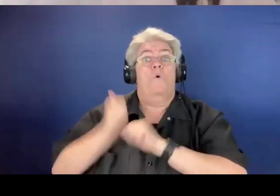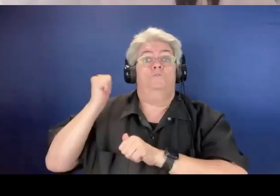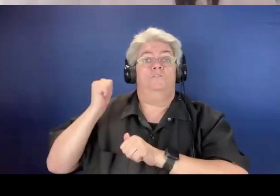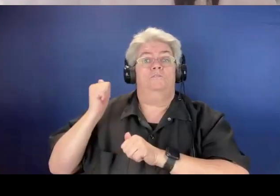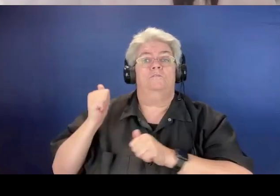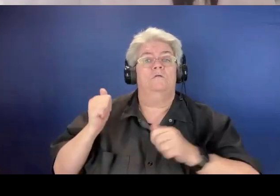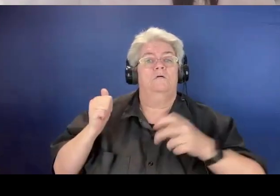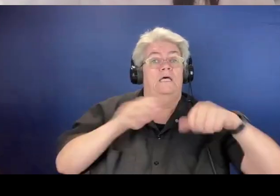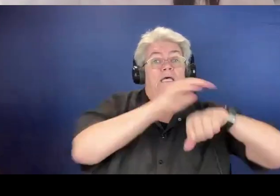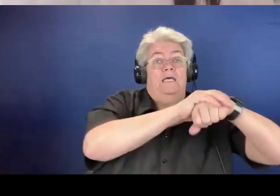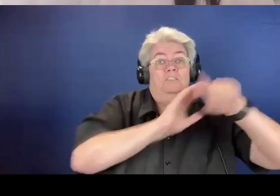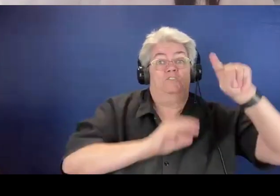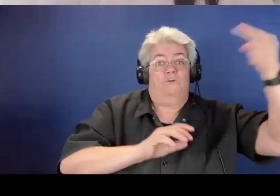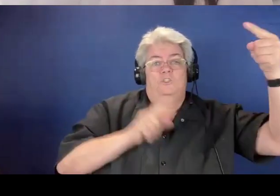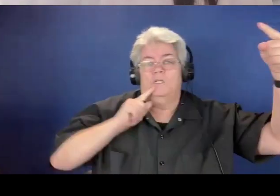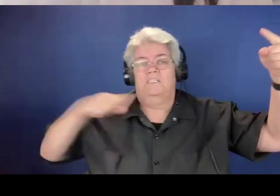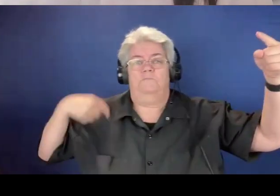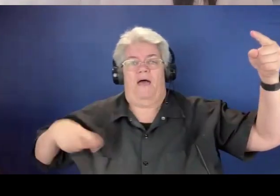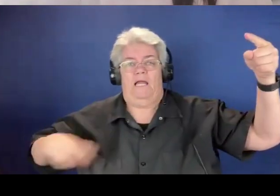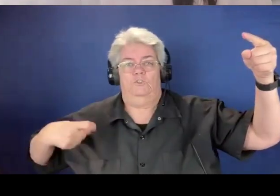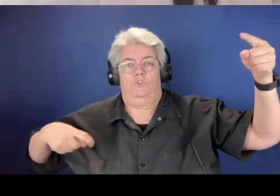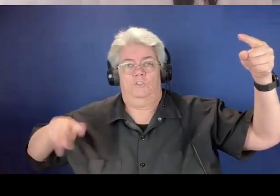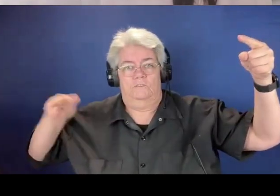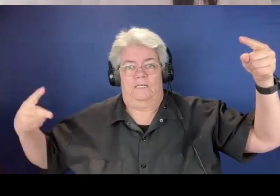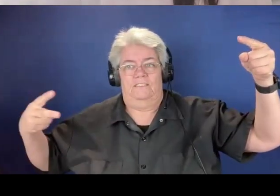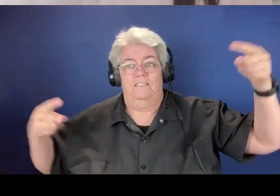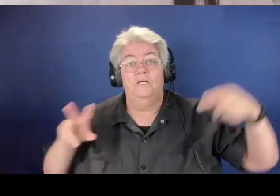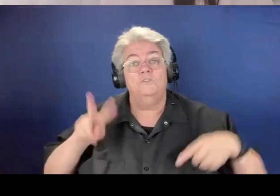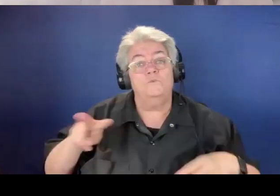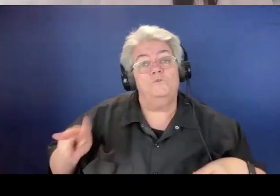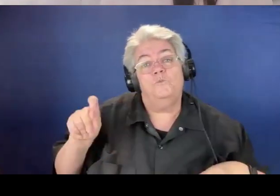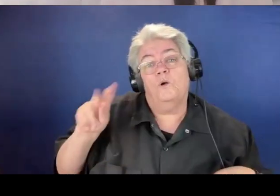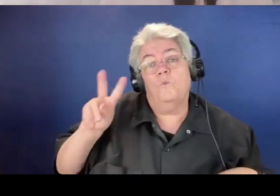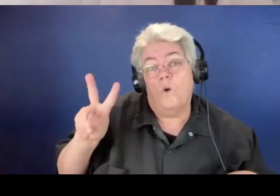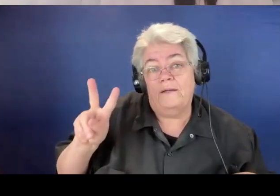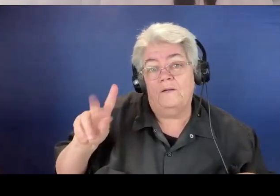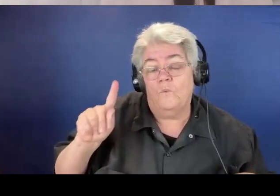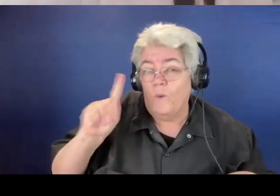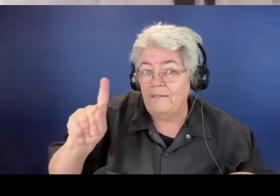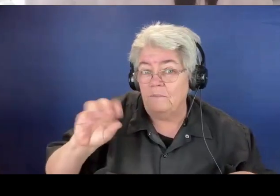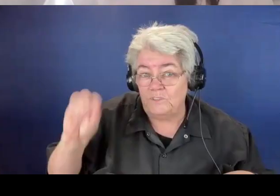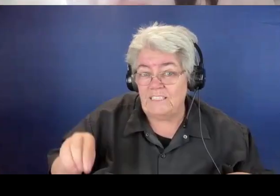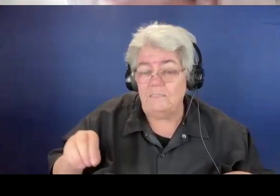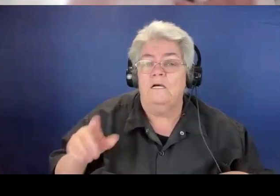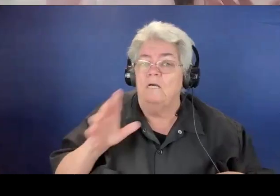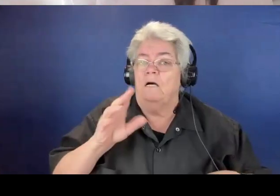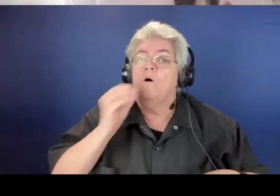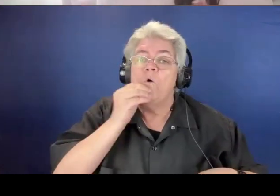About 22.1% of households reported speaking Spanish at home, which reflects